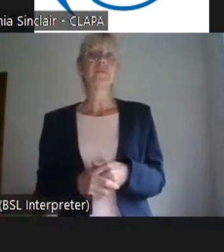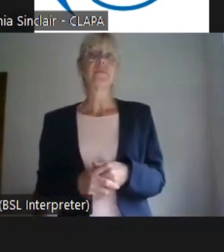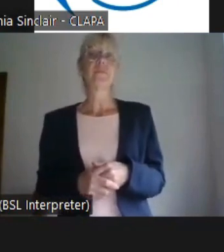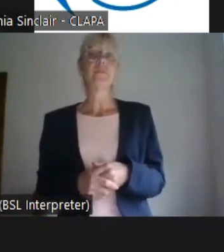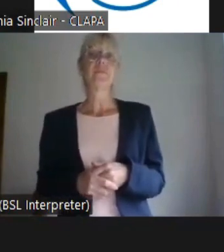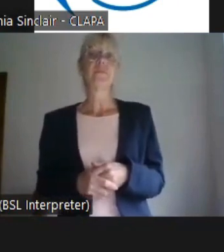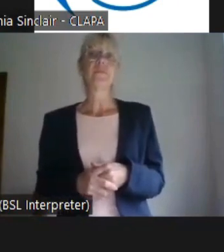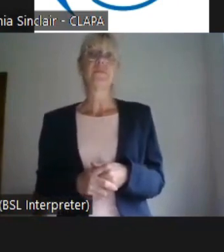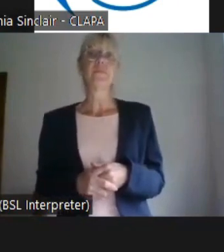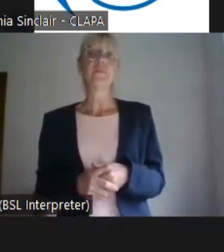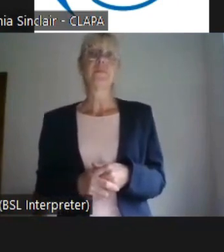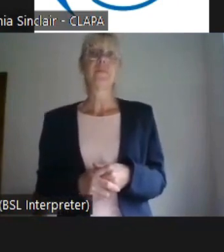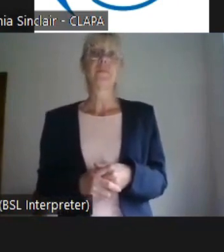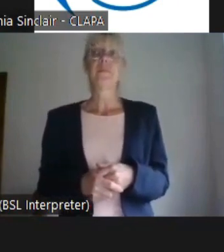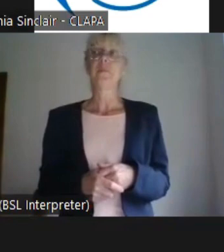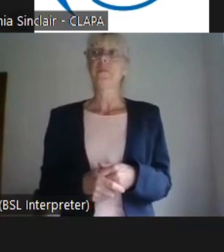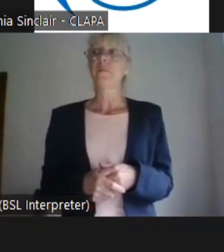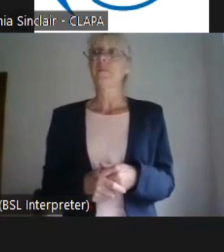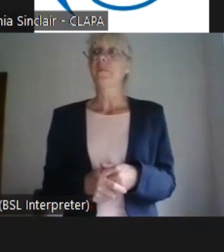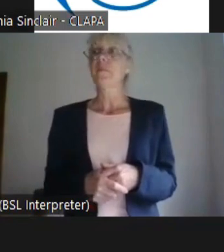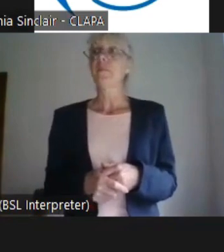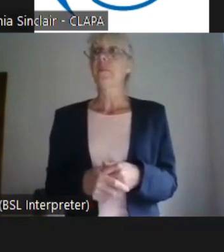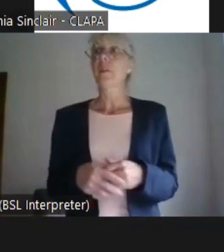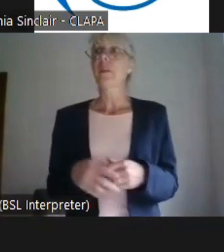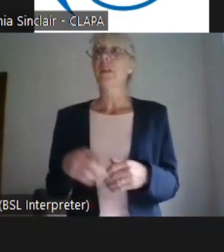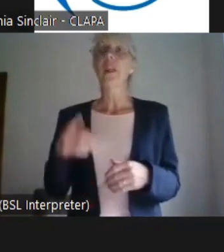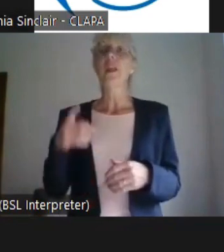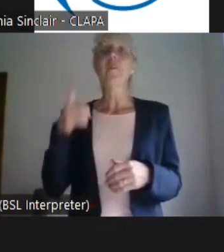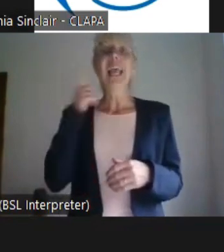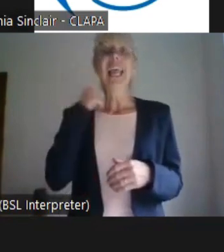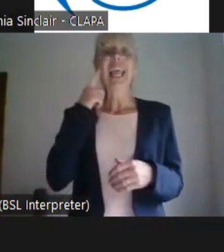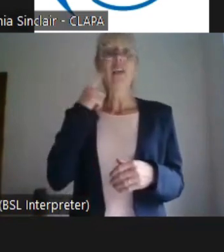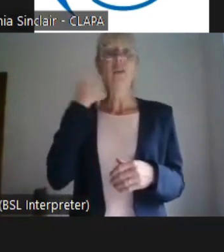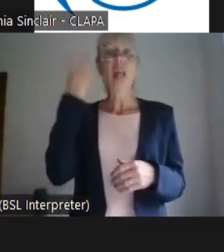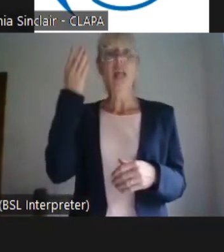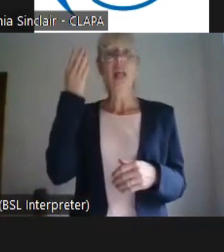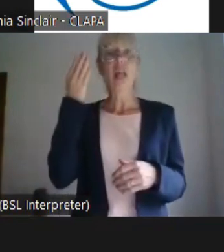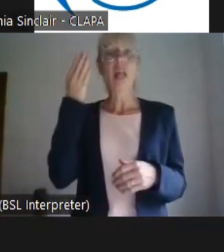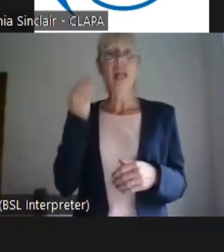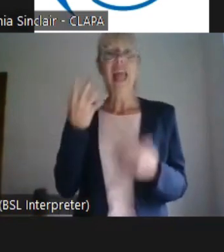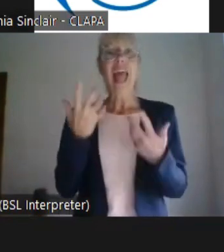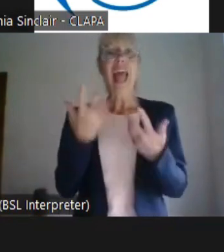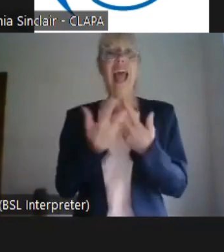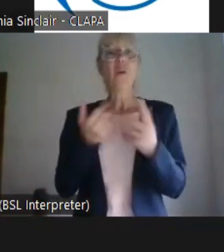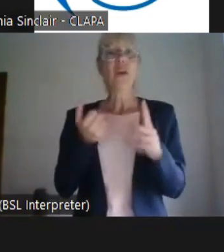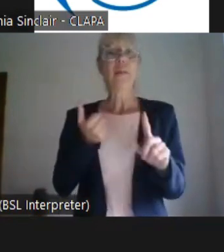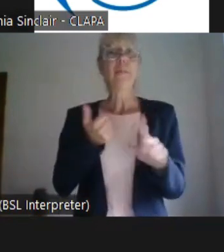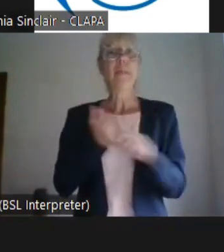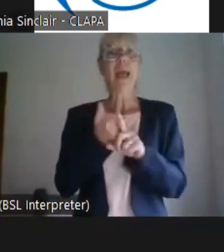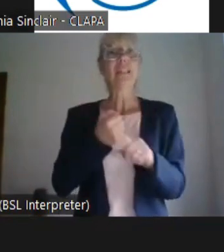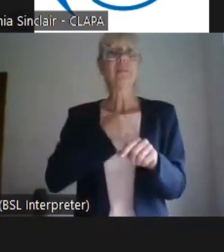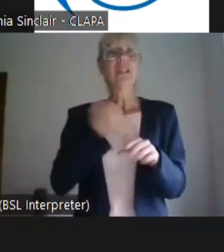I'm worried how this would impact on my job what support should there be in the workplace for